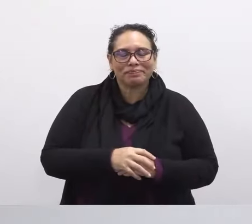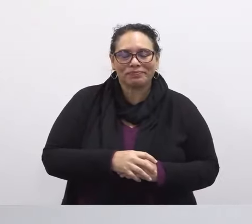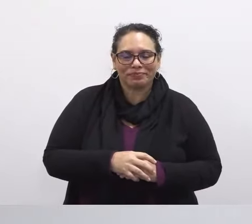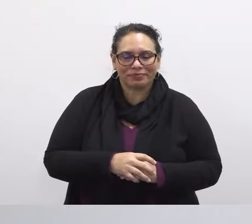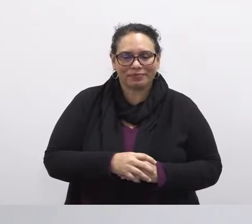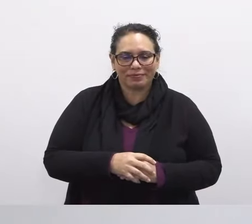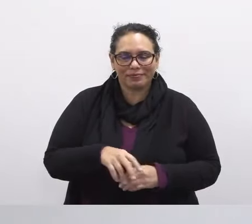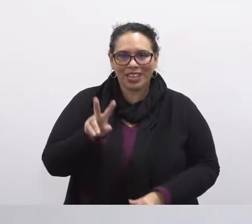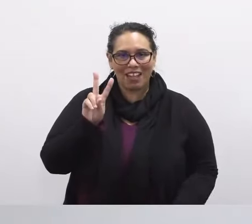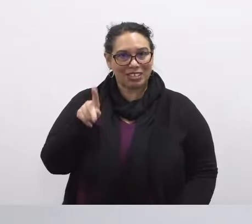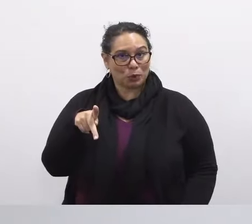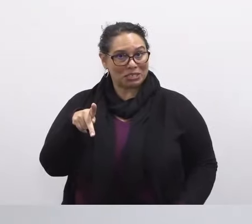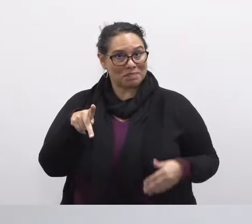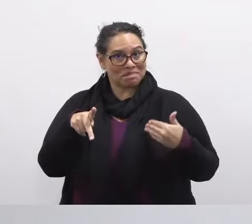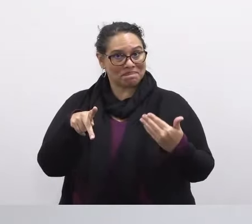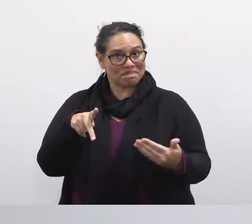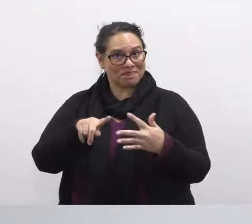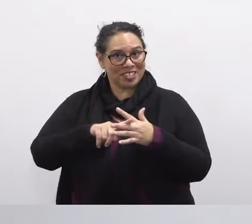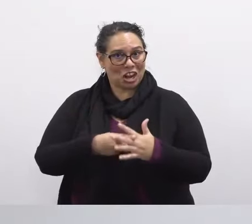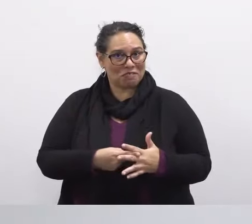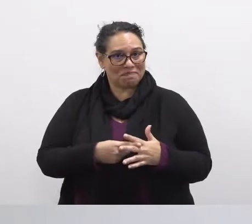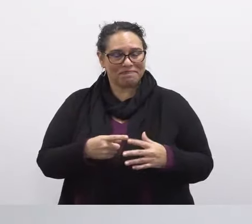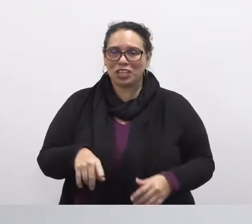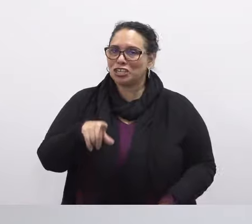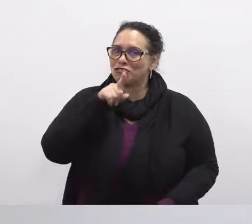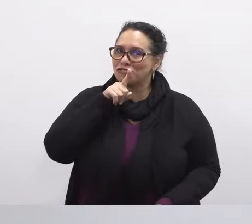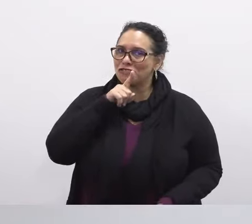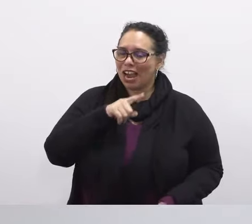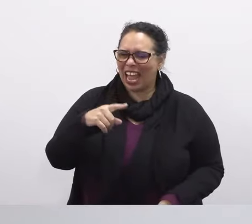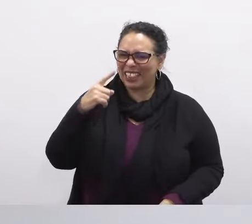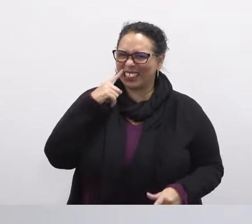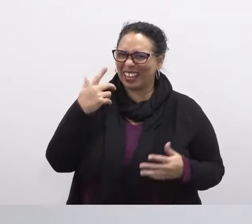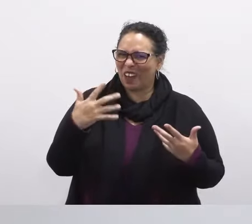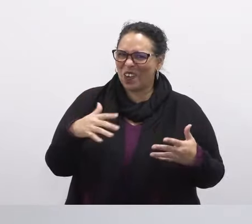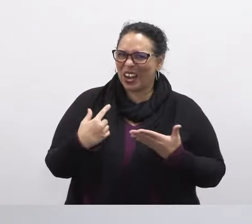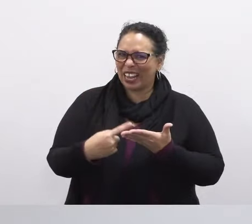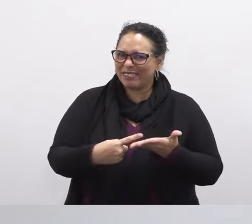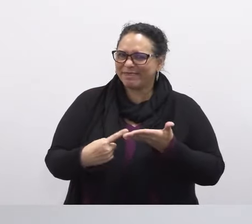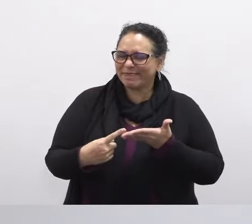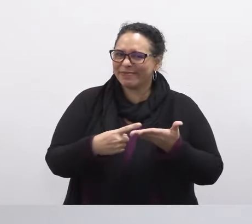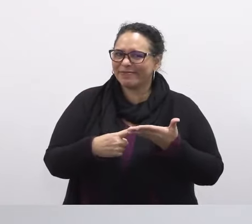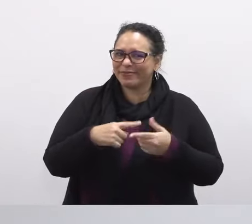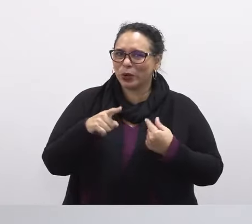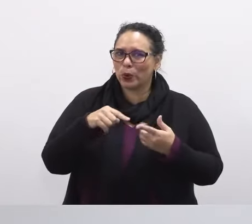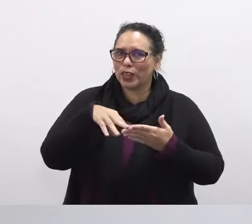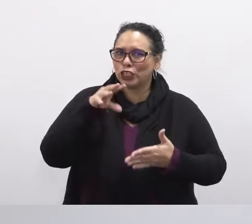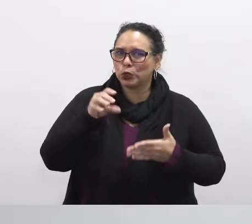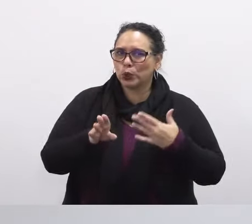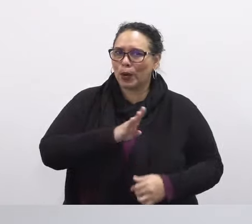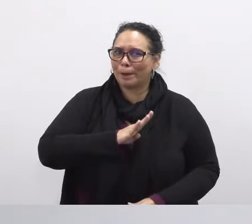Vice president, you wanna start us off? Sure, I think I already talked a little bit when our student board member was here